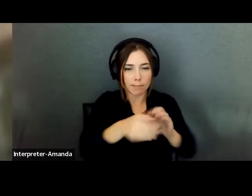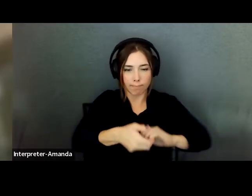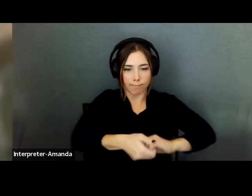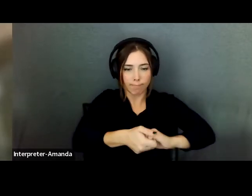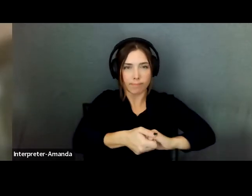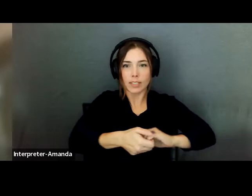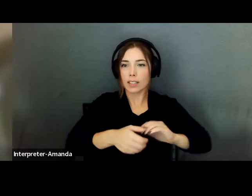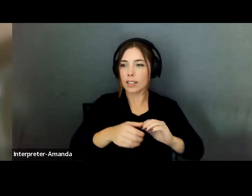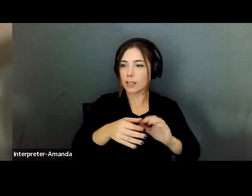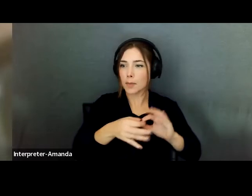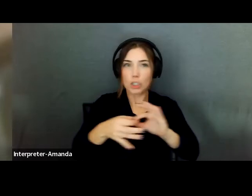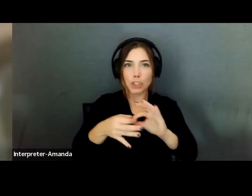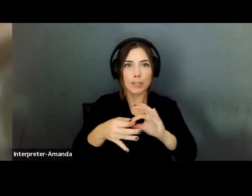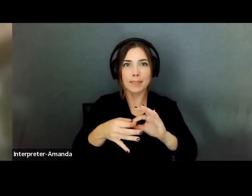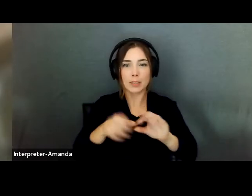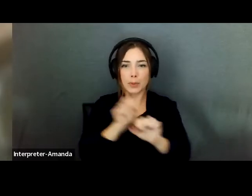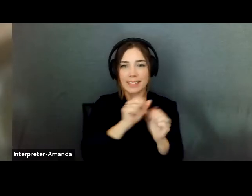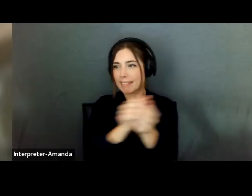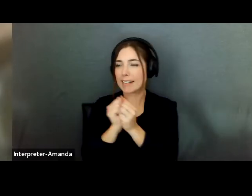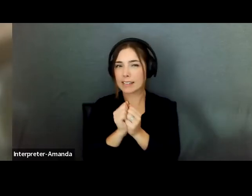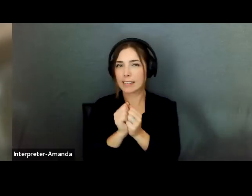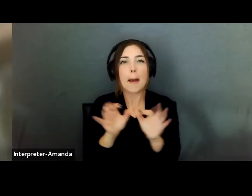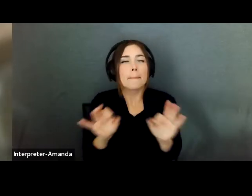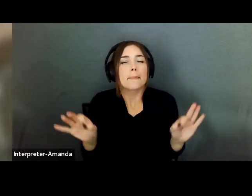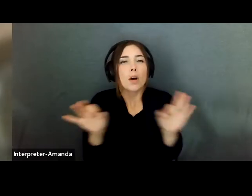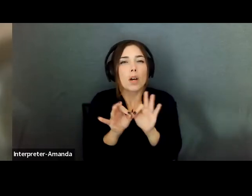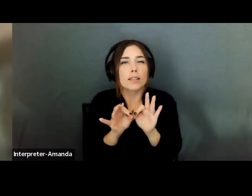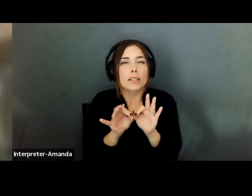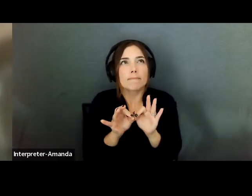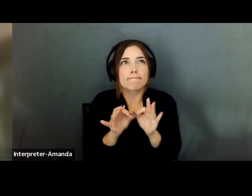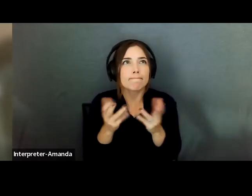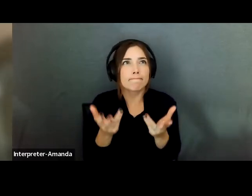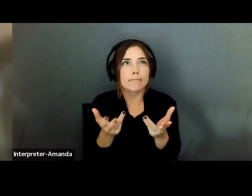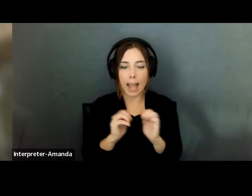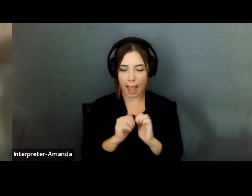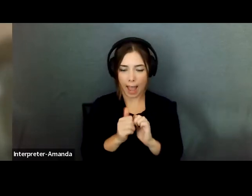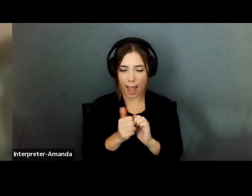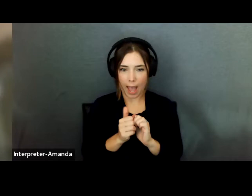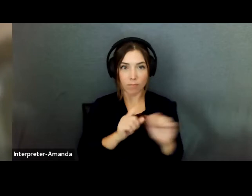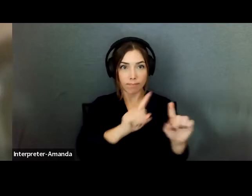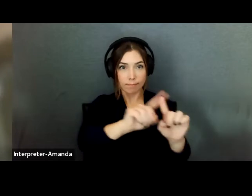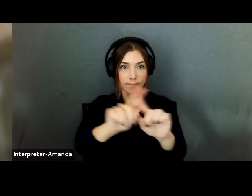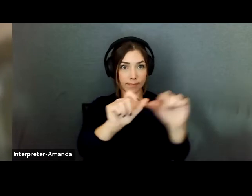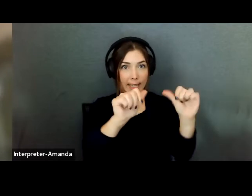of those is essentially how can you come together with those various agencies entities, consumer